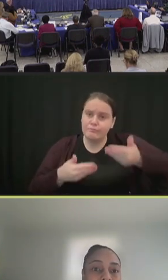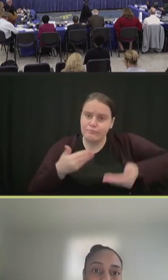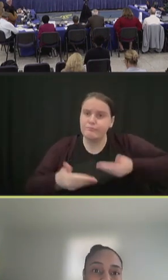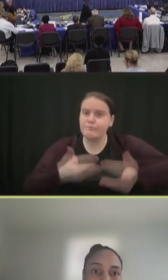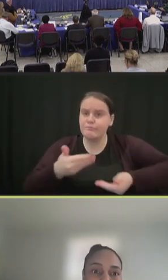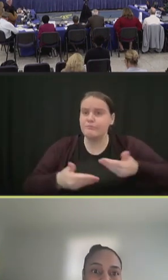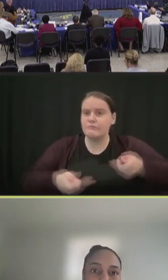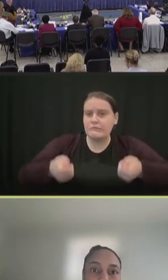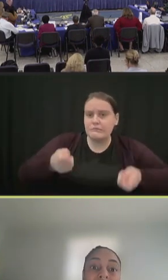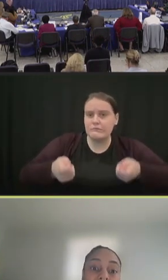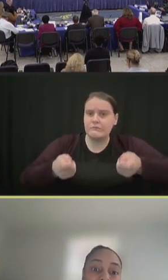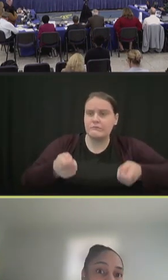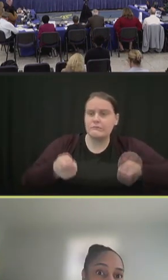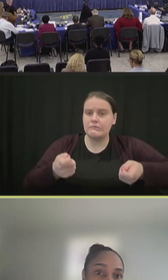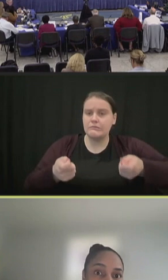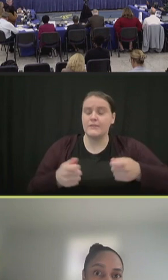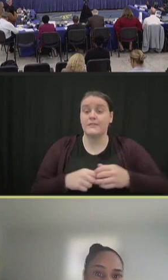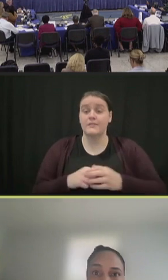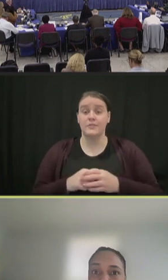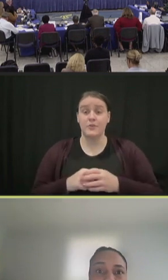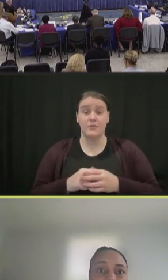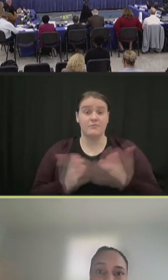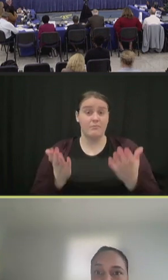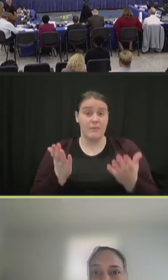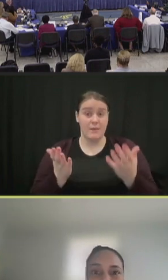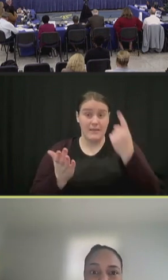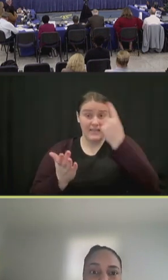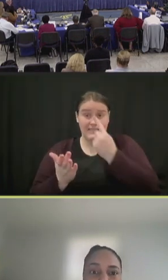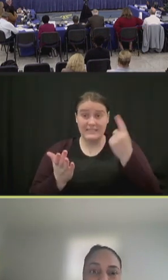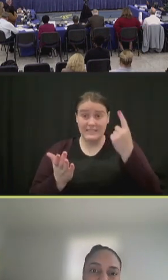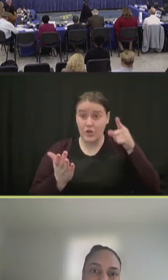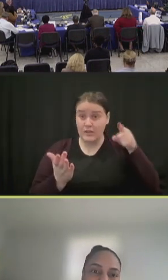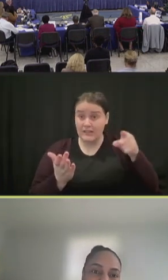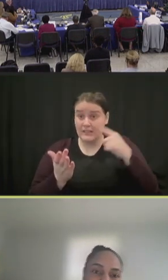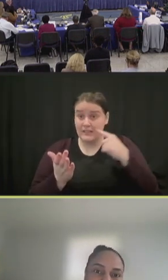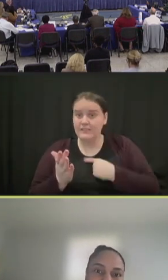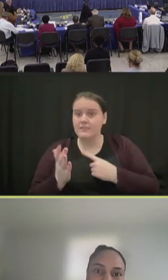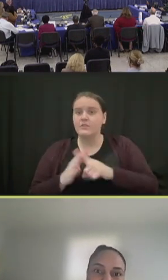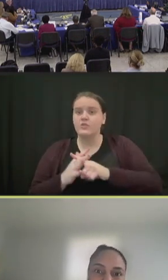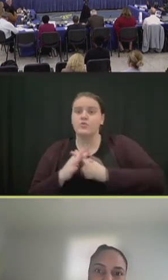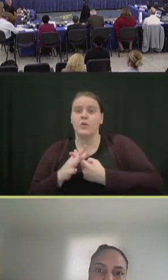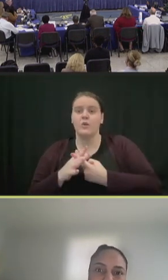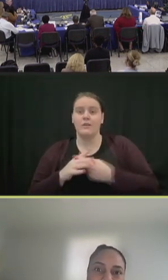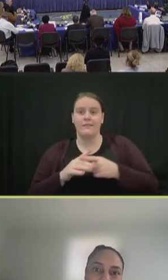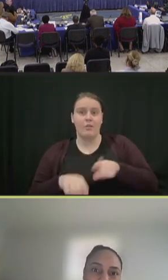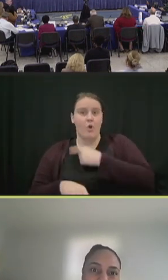please consider this the beginning of a longer conversation. I'd love to keep this going.